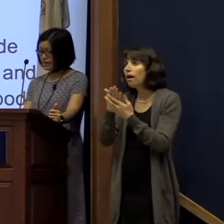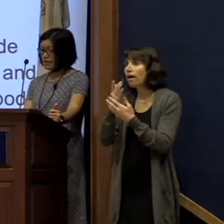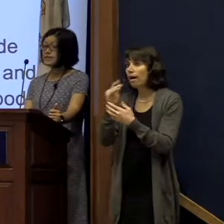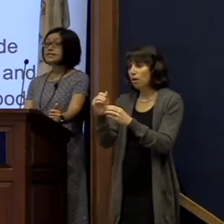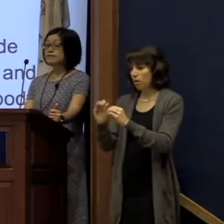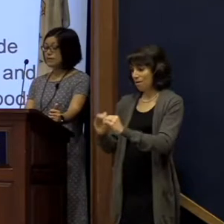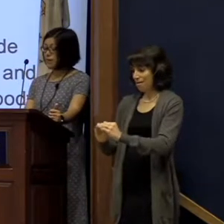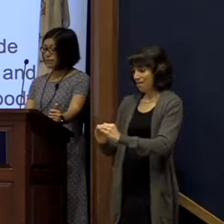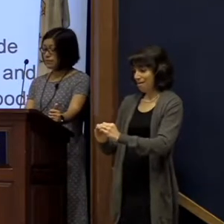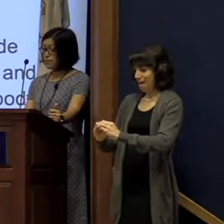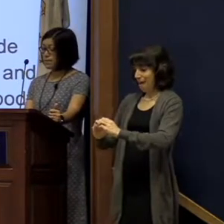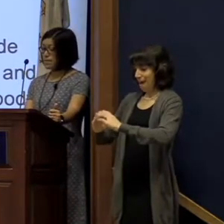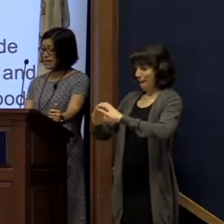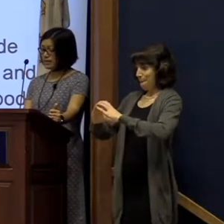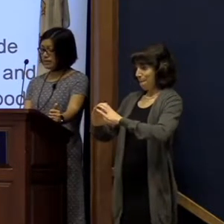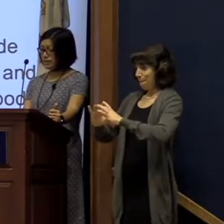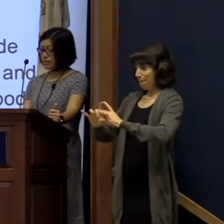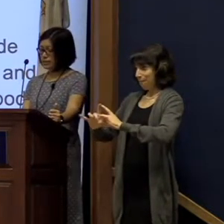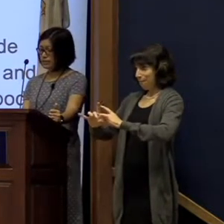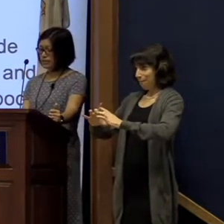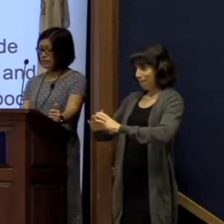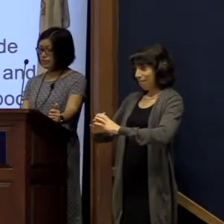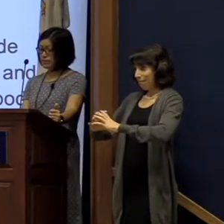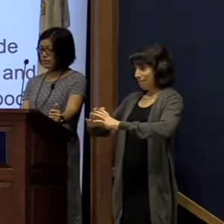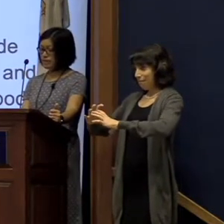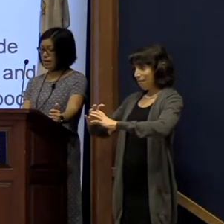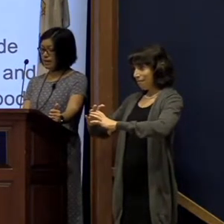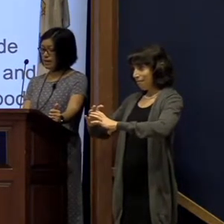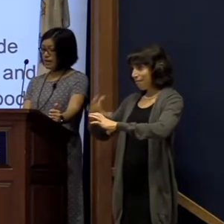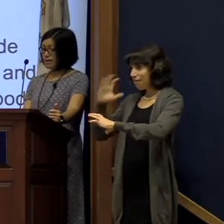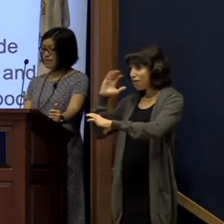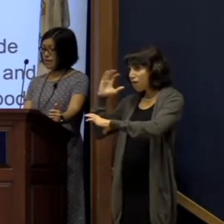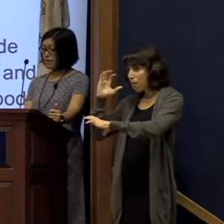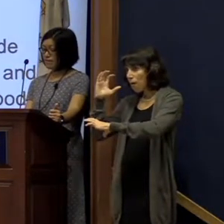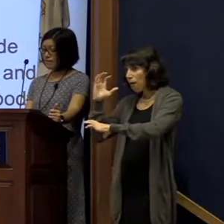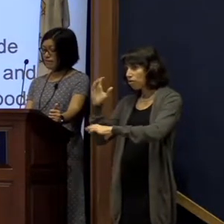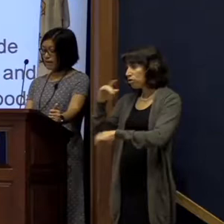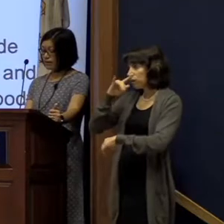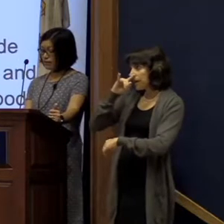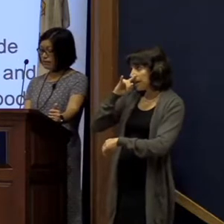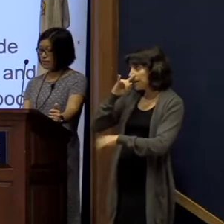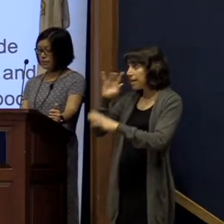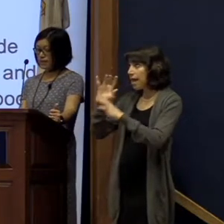Steven went through many iterations with community feedback before having a functional prototype